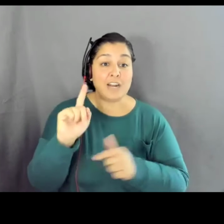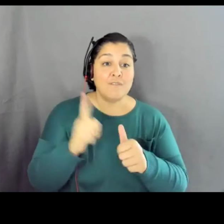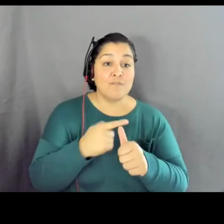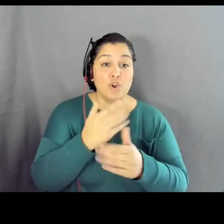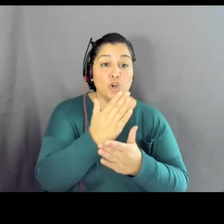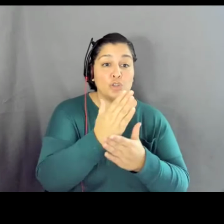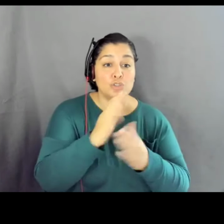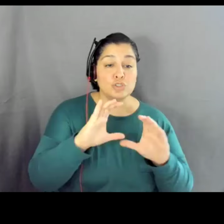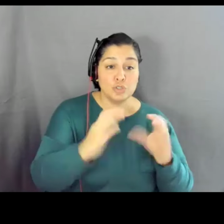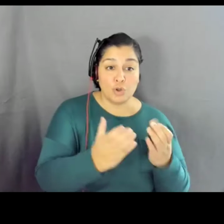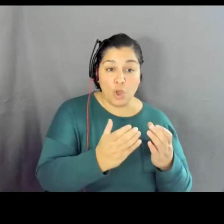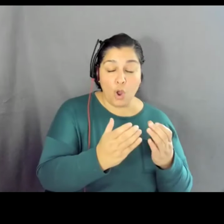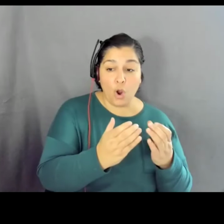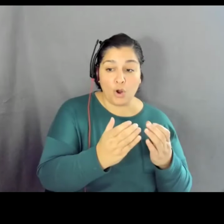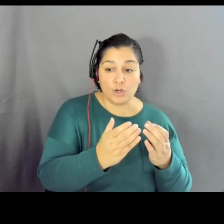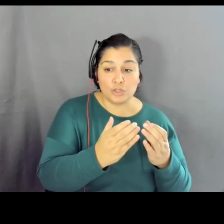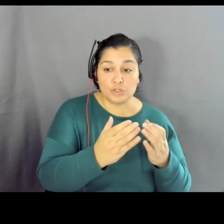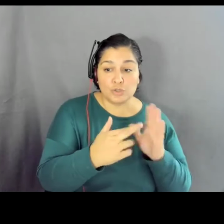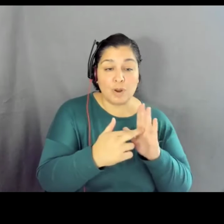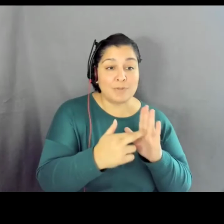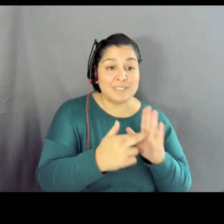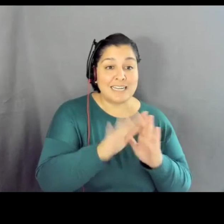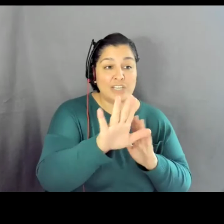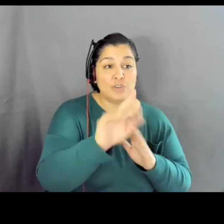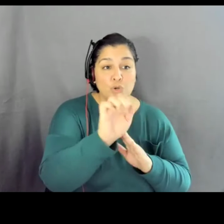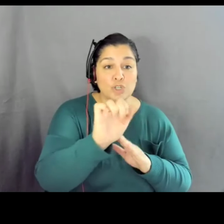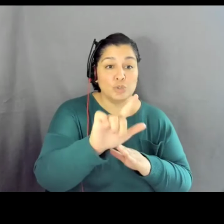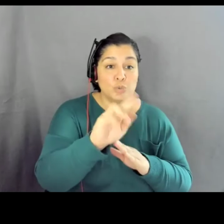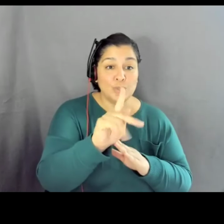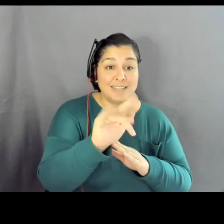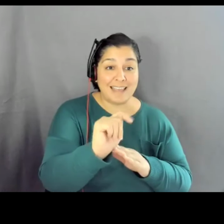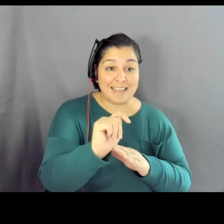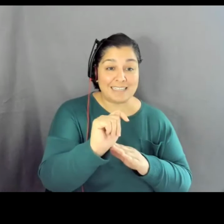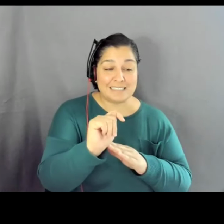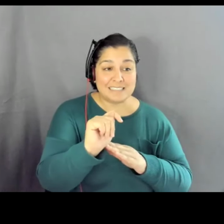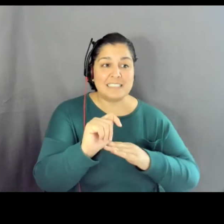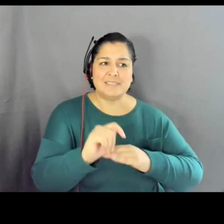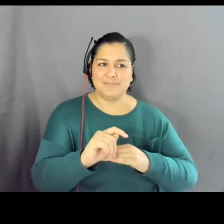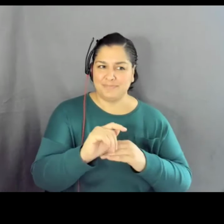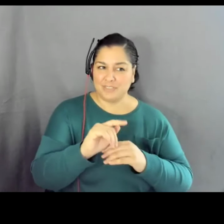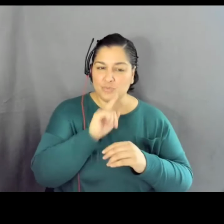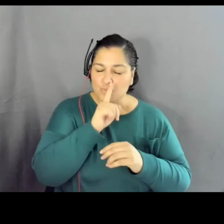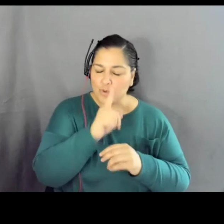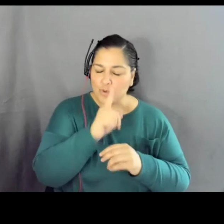for grant writing and promoting your practice. This course teaches artists concrete techniques for writing about, speaking about,